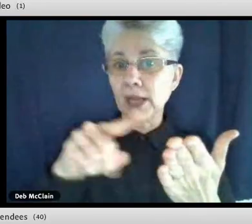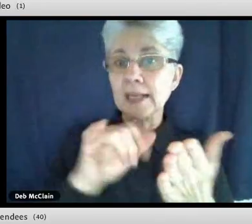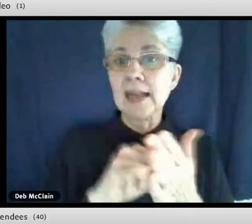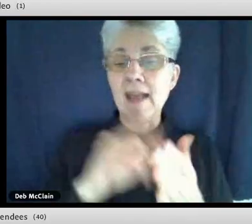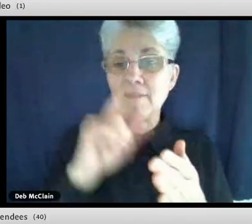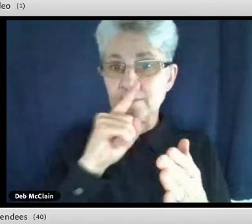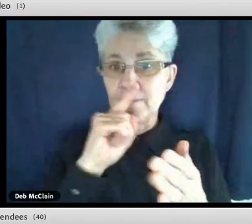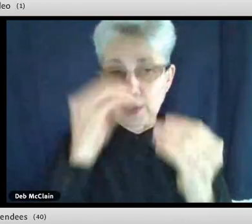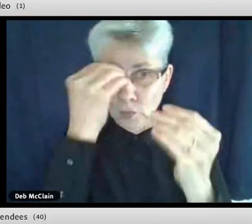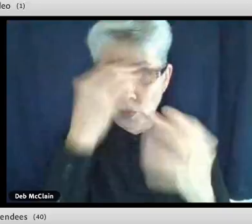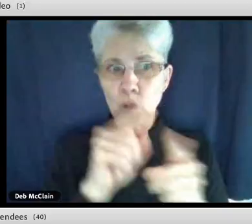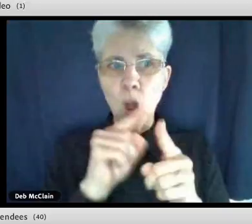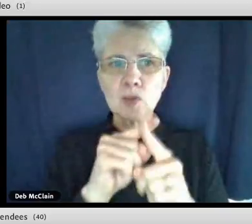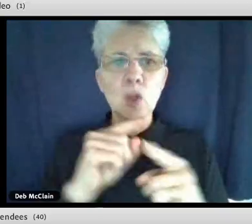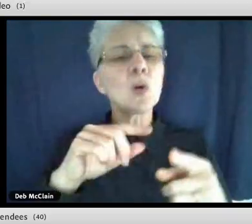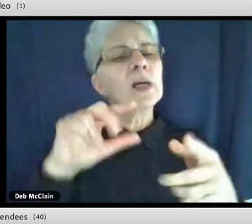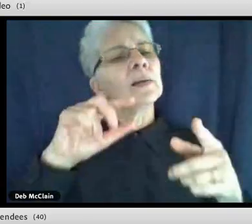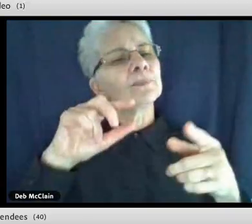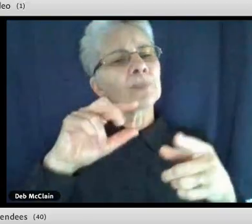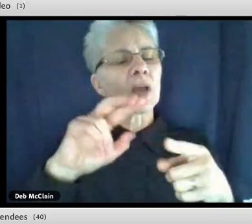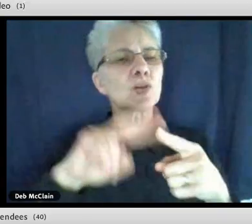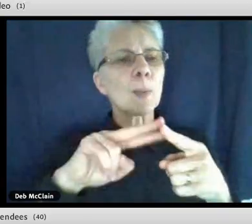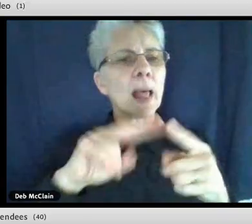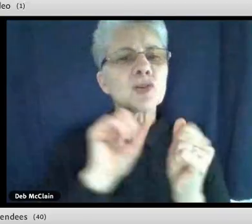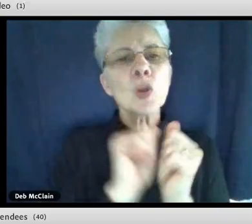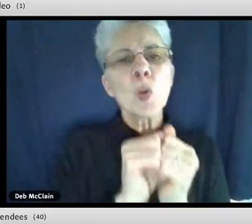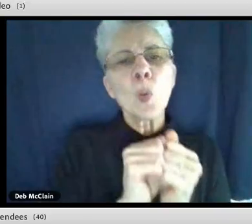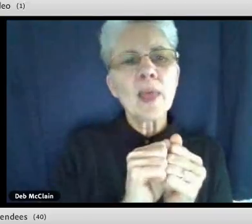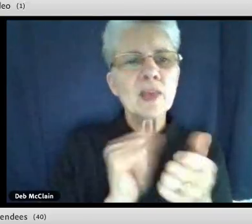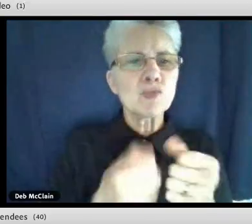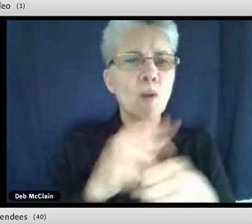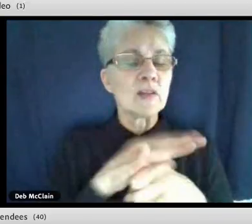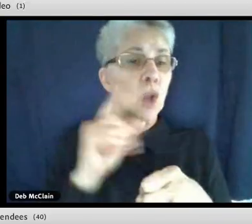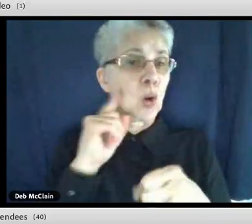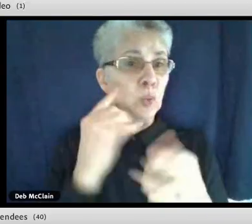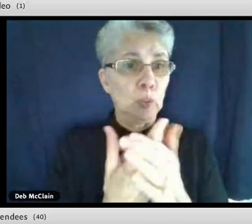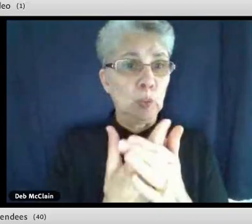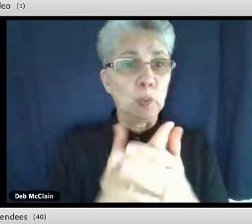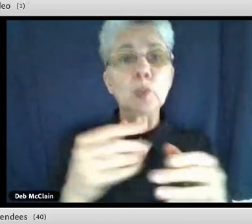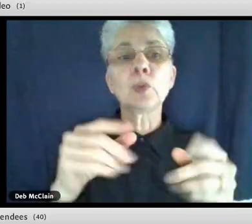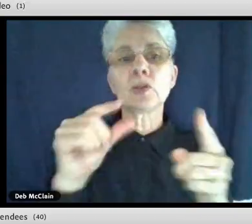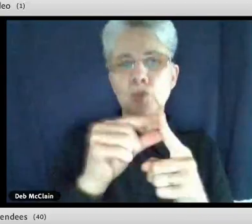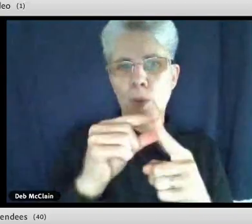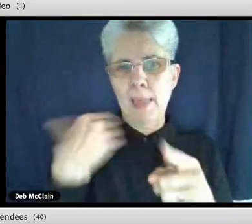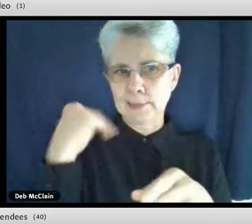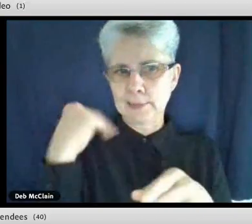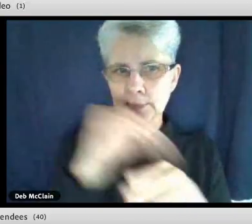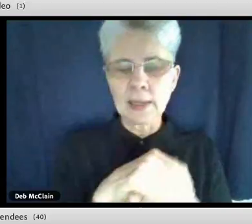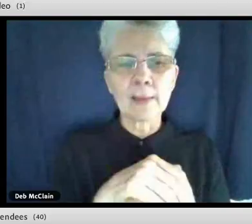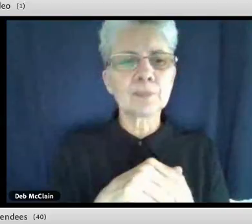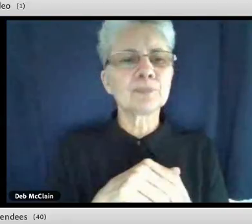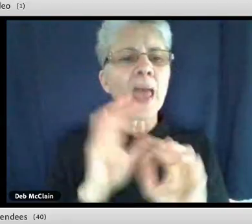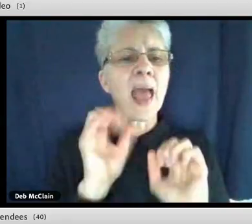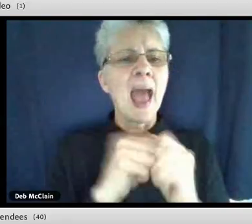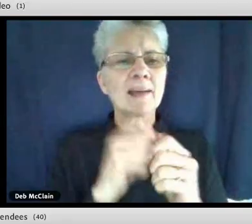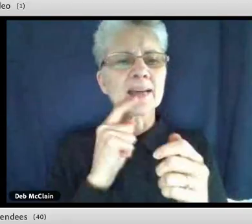Also going to go through some terminology with coronavirus. I just heard a brand-new term last night. How can we debunk false information